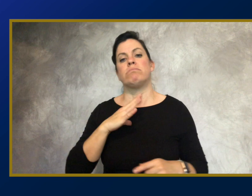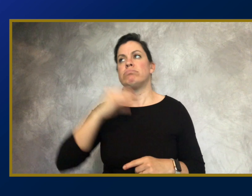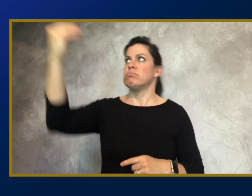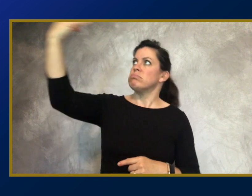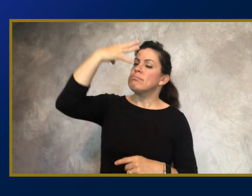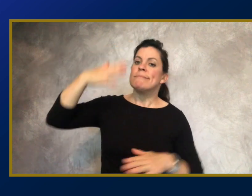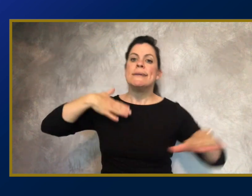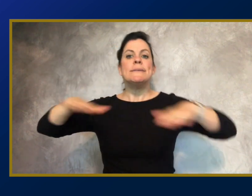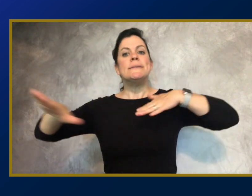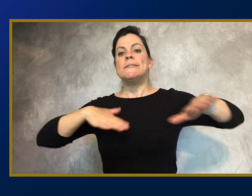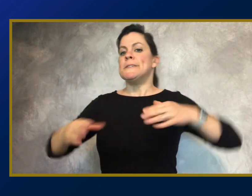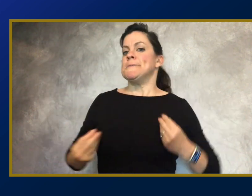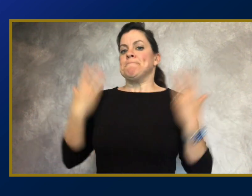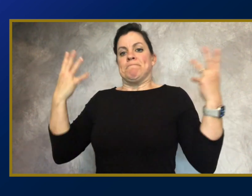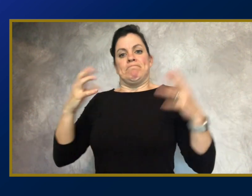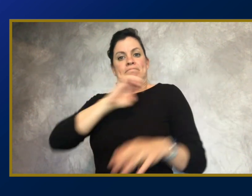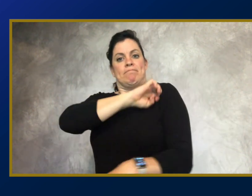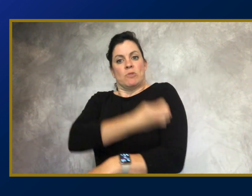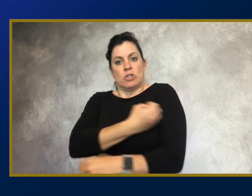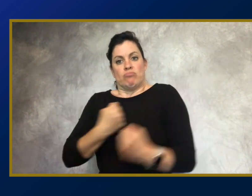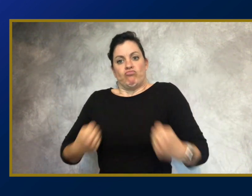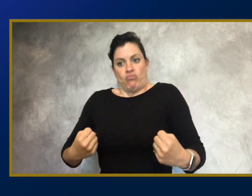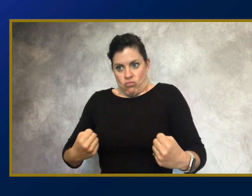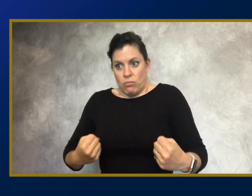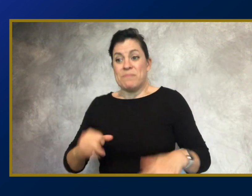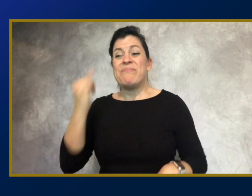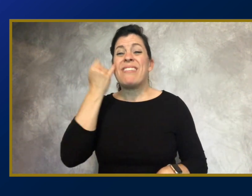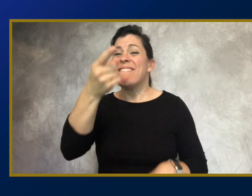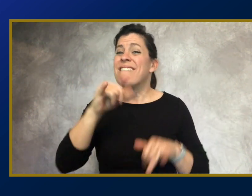know, you can work on an obstacle course in the house. You can have something at the top of the